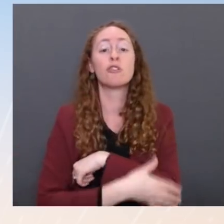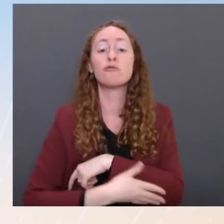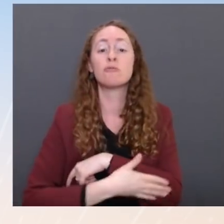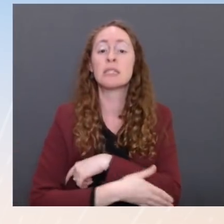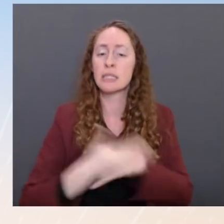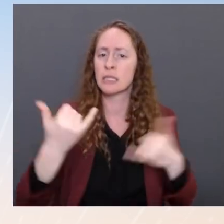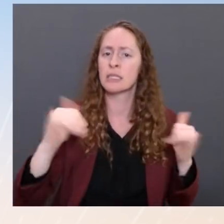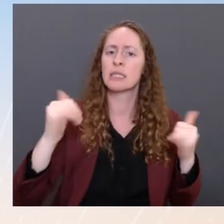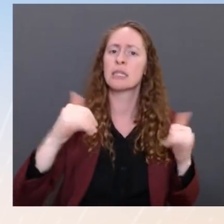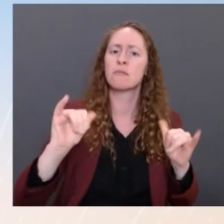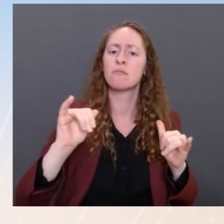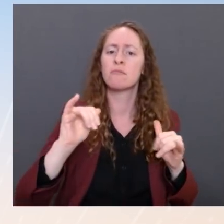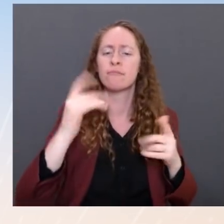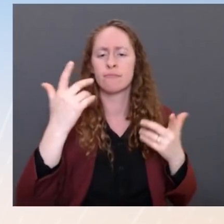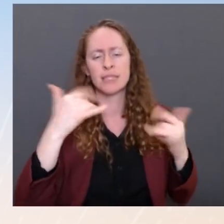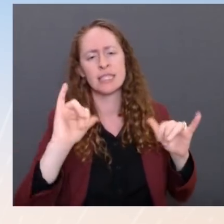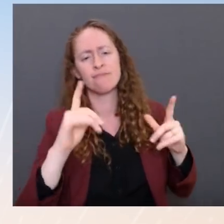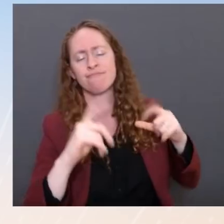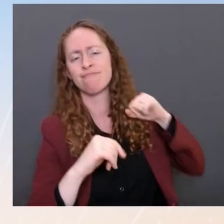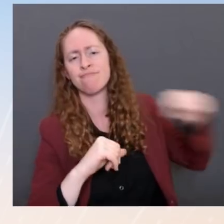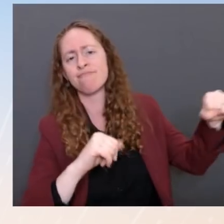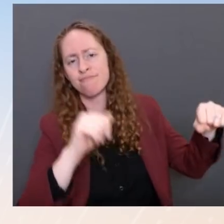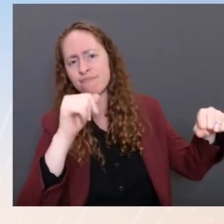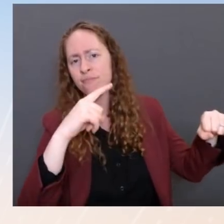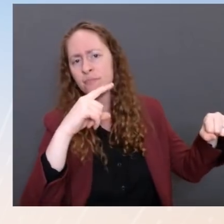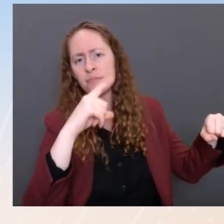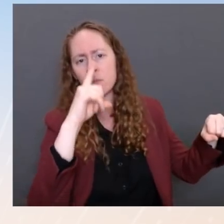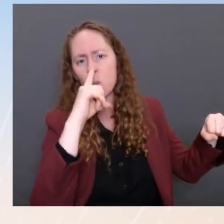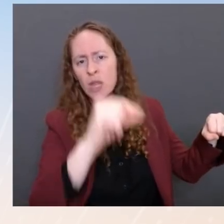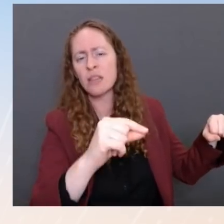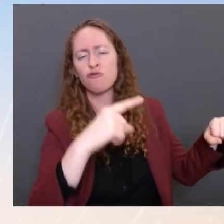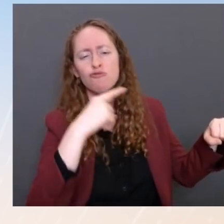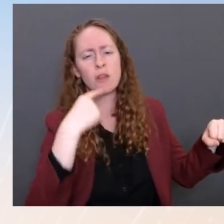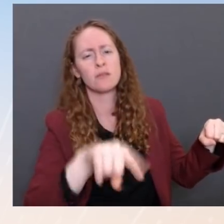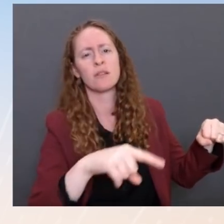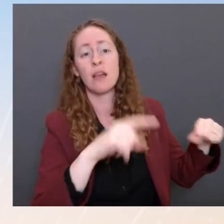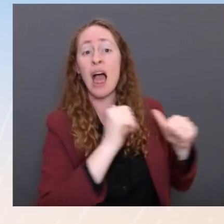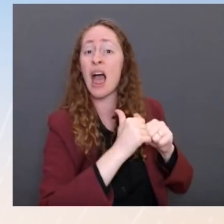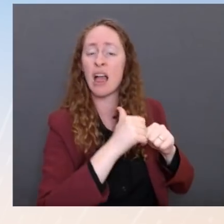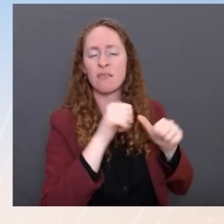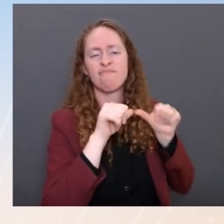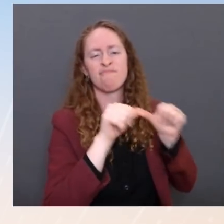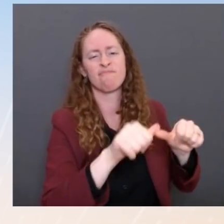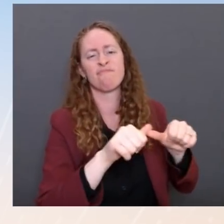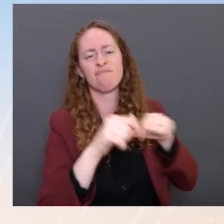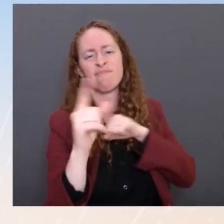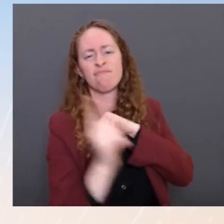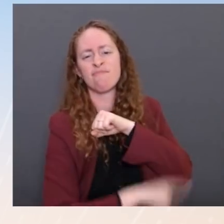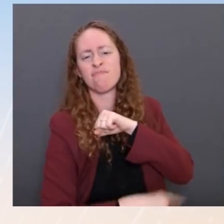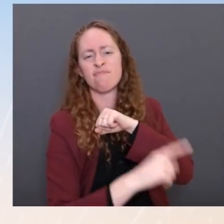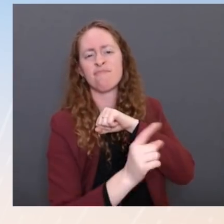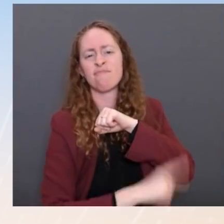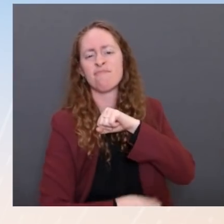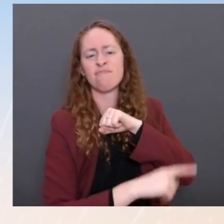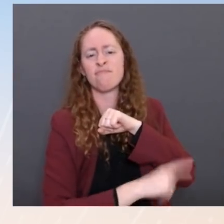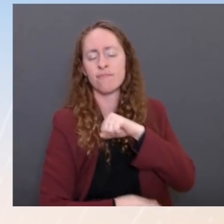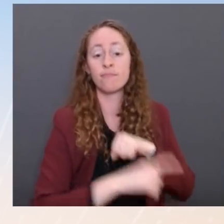that have been put in place. And as you know, Daleep took a trip -- our Deputy National Security Advisor took a trip just a few weeks ago